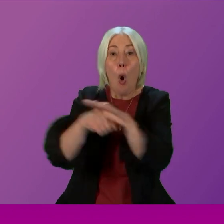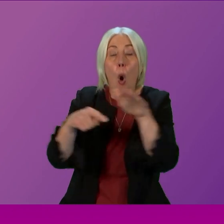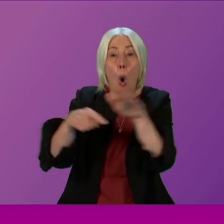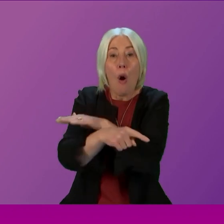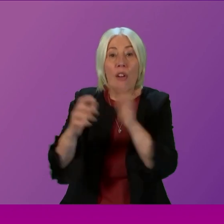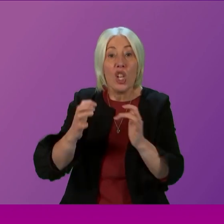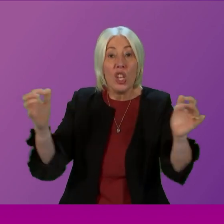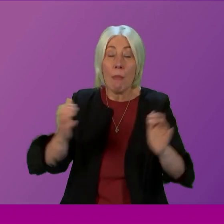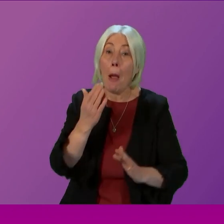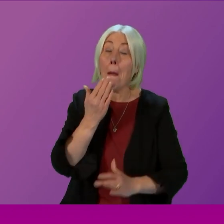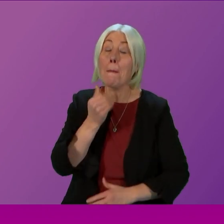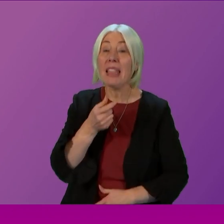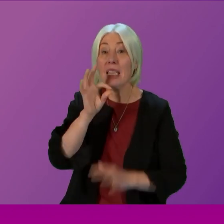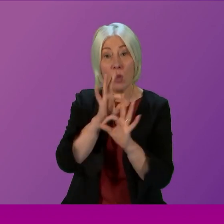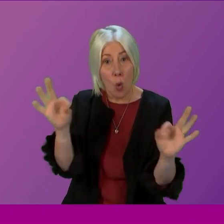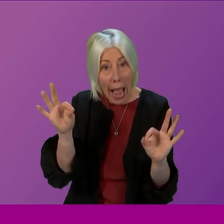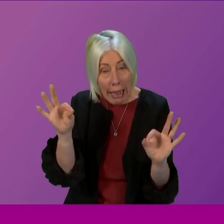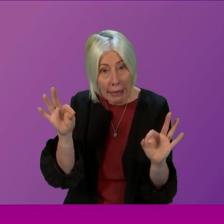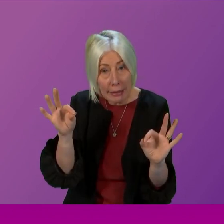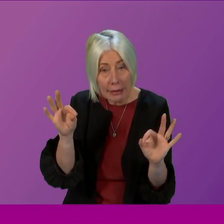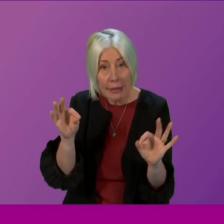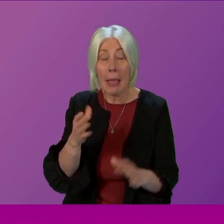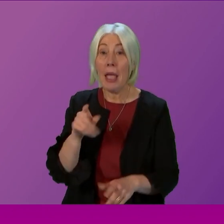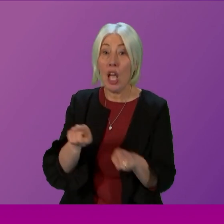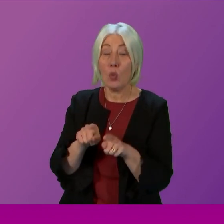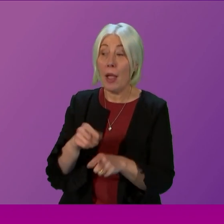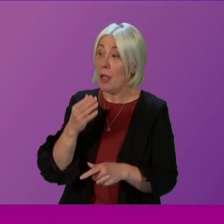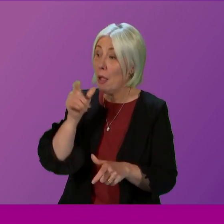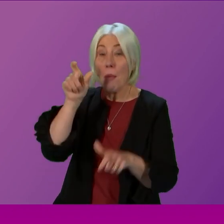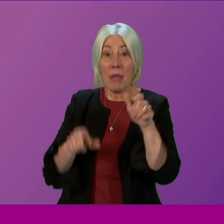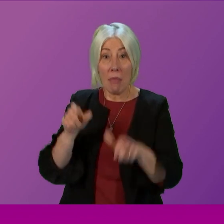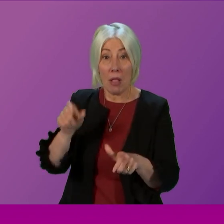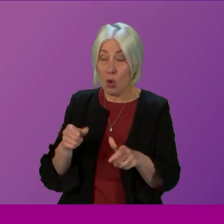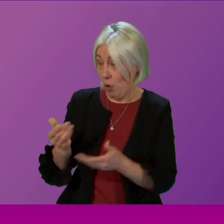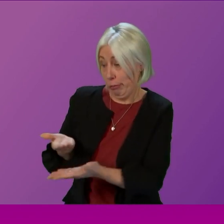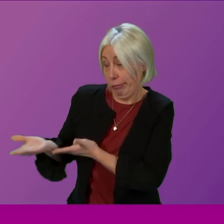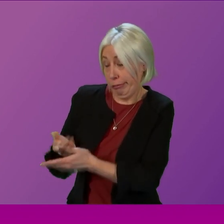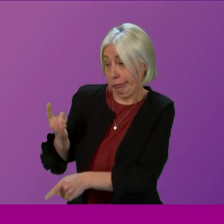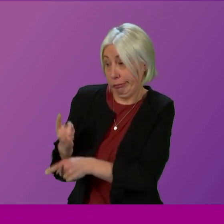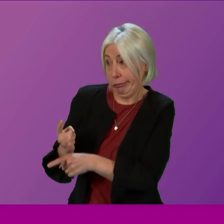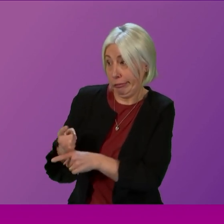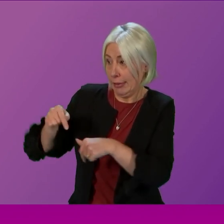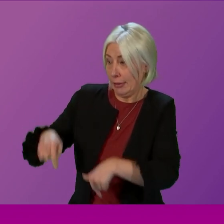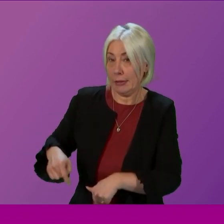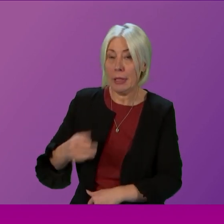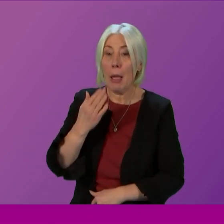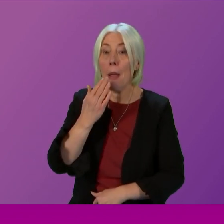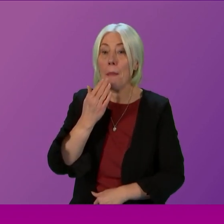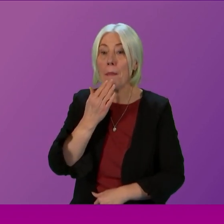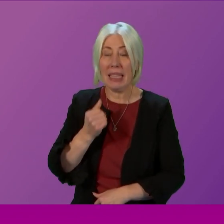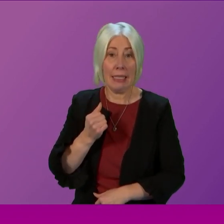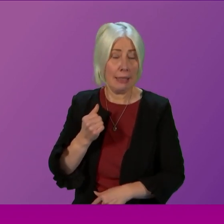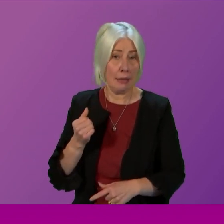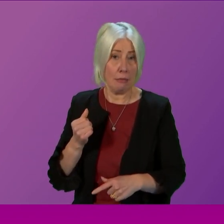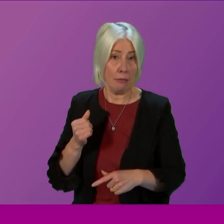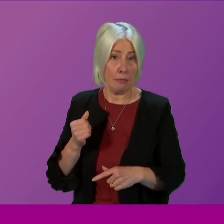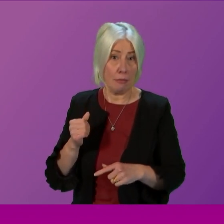so quietly, and members who are conducting a conversation should please do that elsewhere.